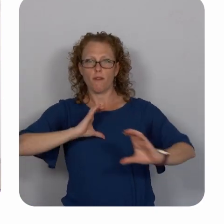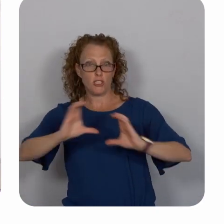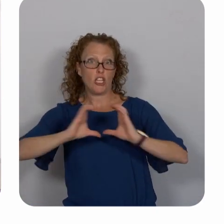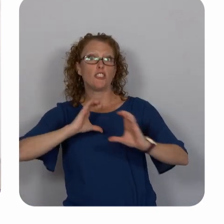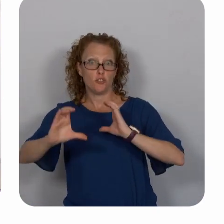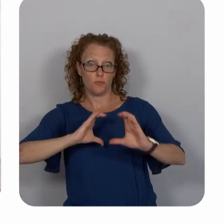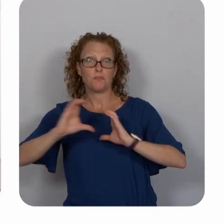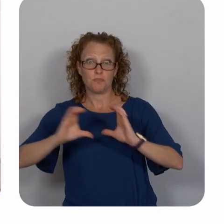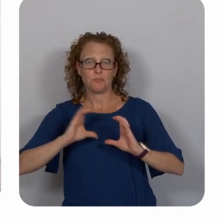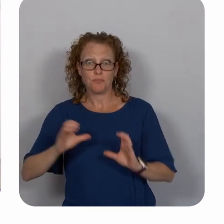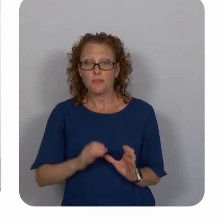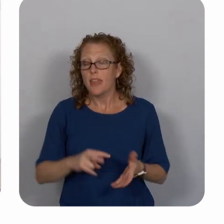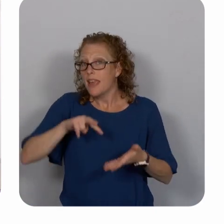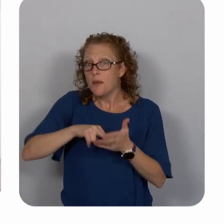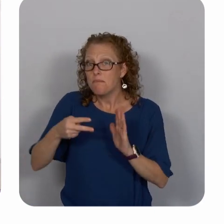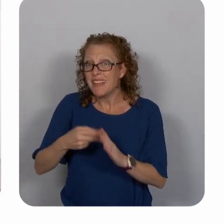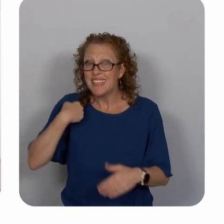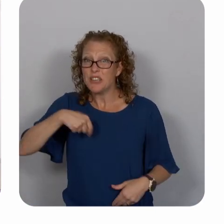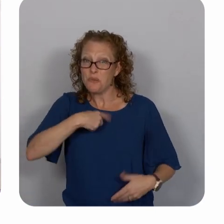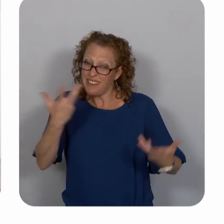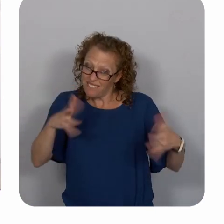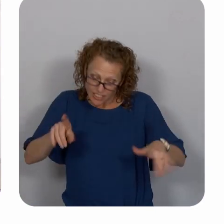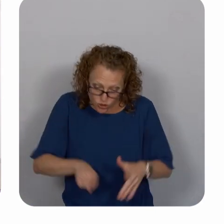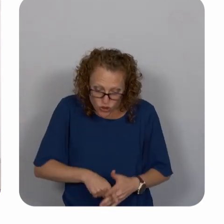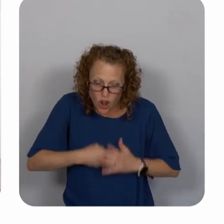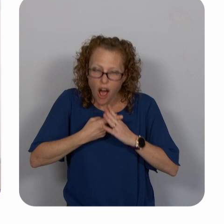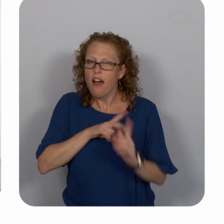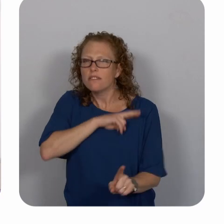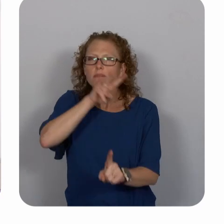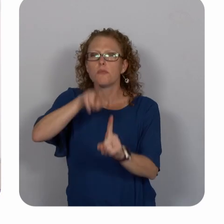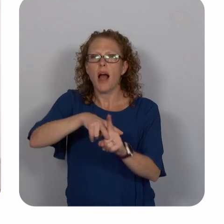and leading to even better models up and down the road.